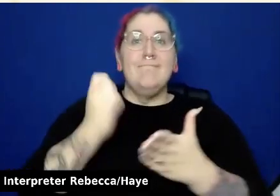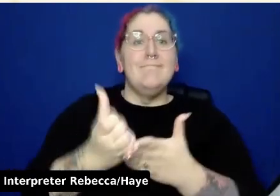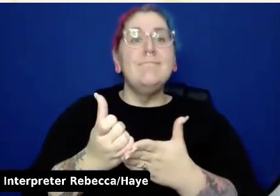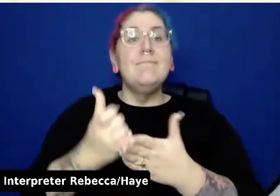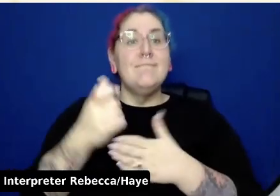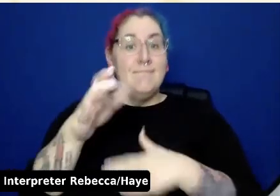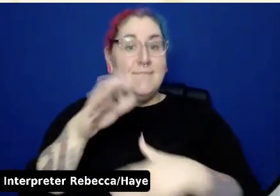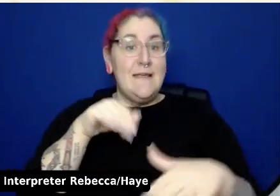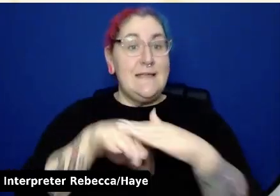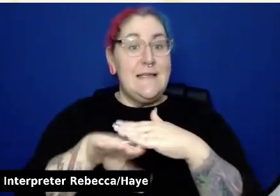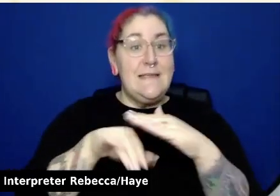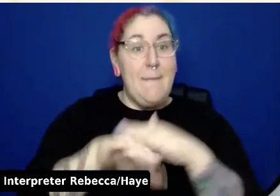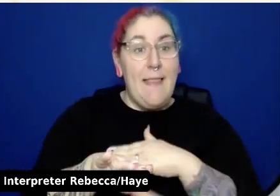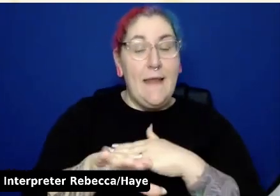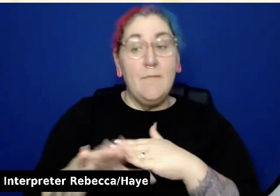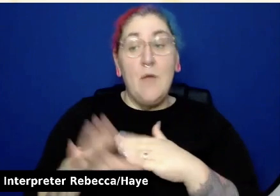Let's move to another example of Emily.